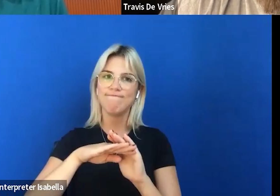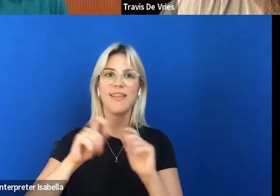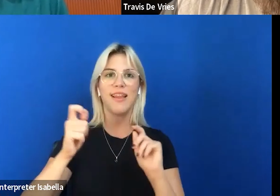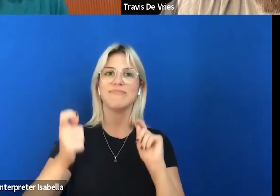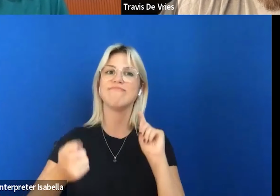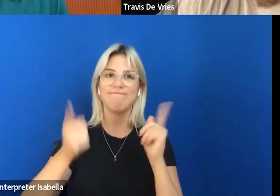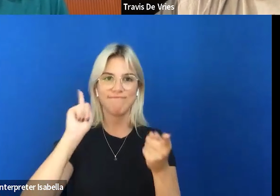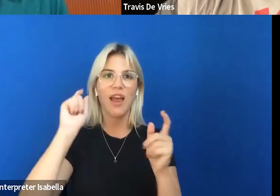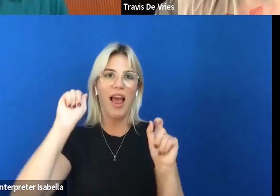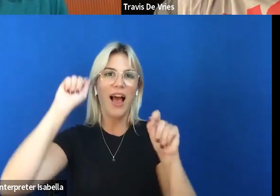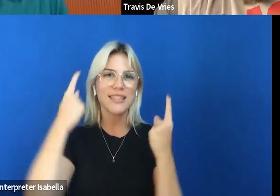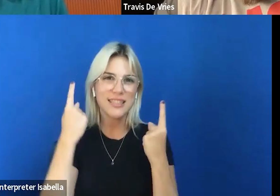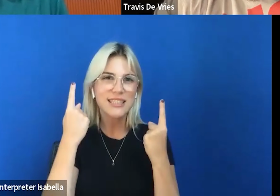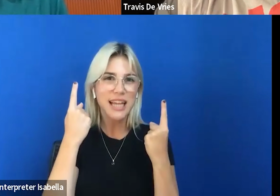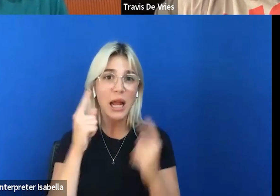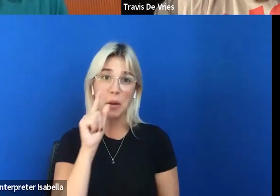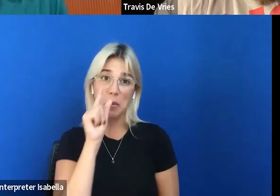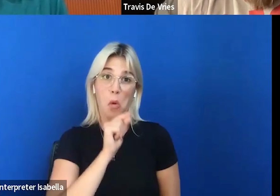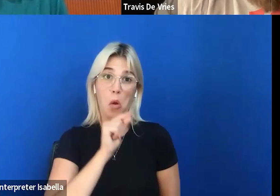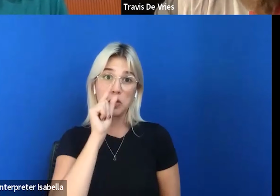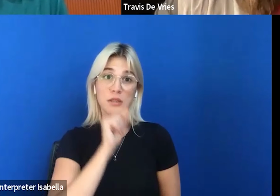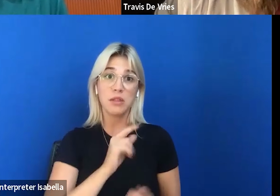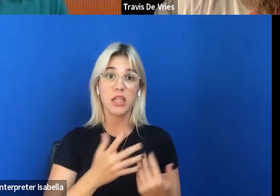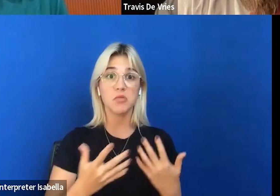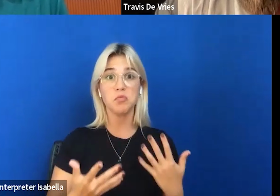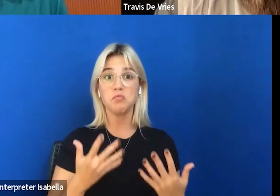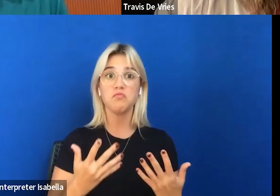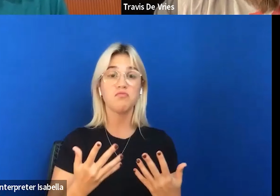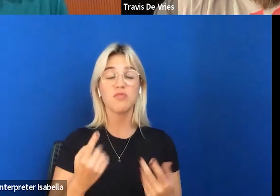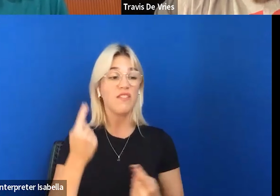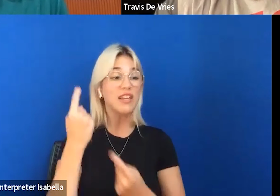and potentially even for individual organisations